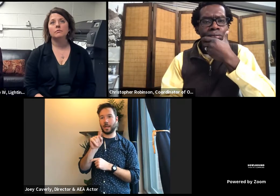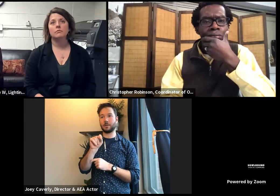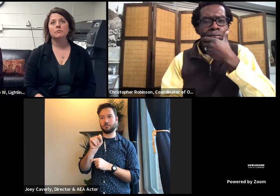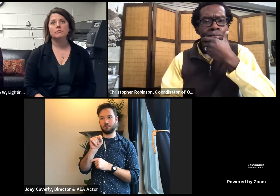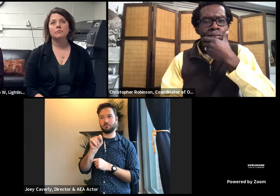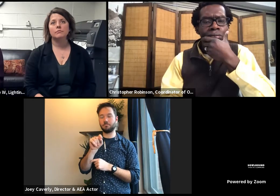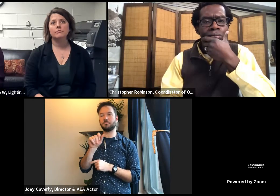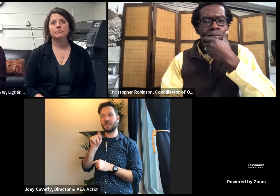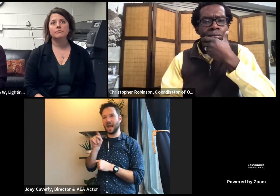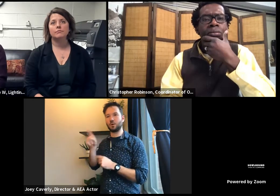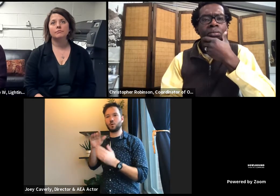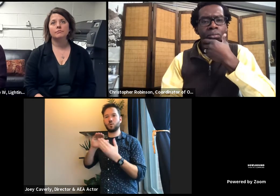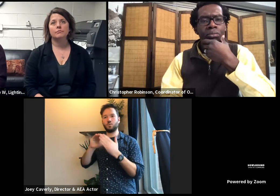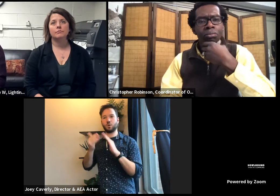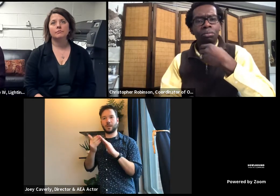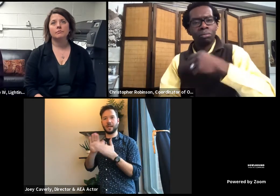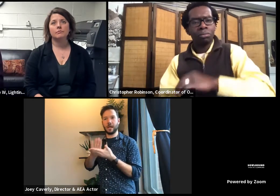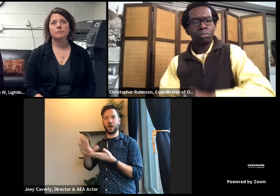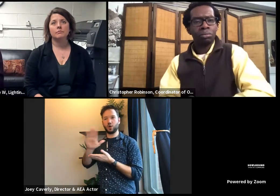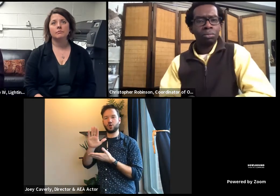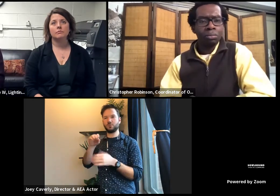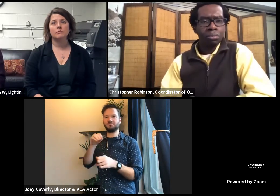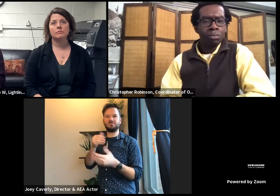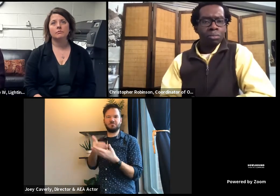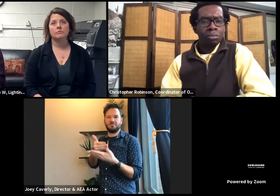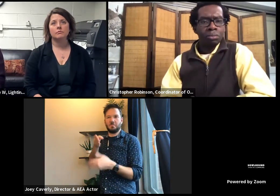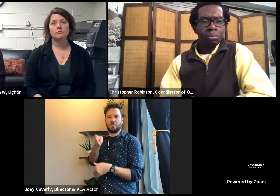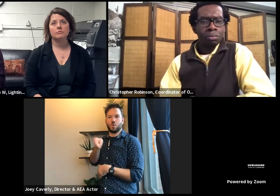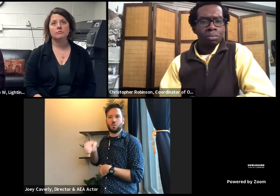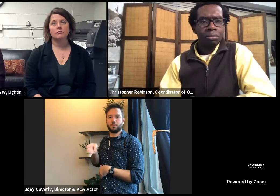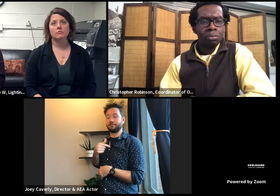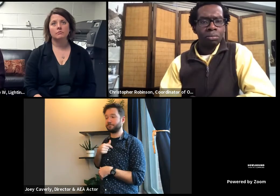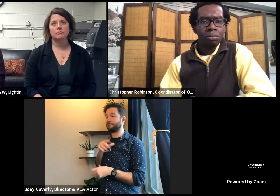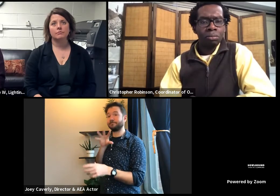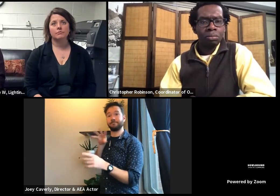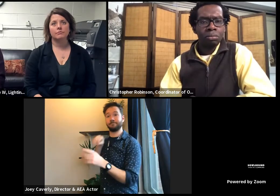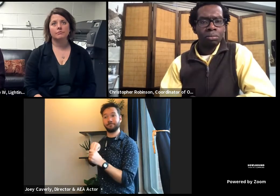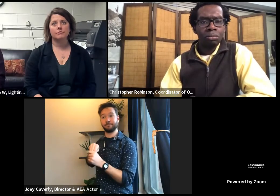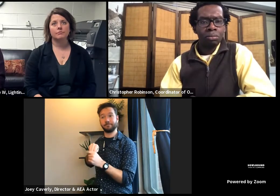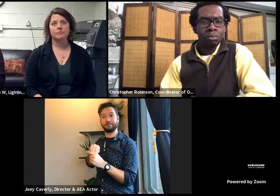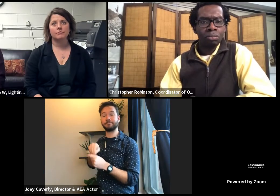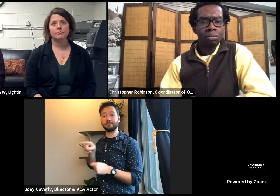So I worked on a show, "Romeo and Juliet," a production of "Romeo and Juliet," at a community college near Baltimore.